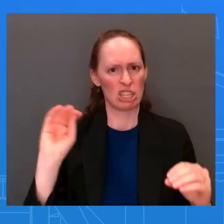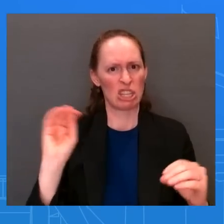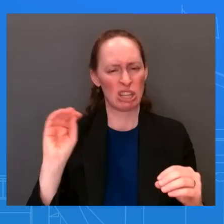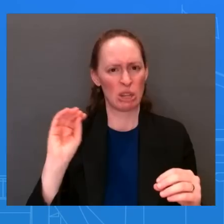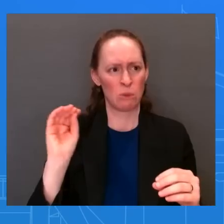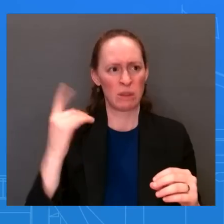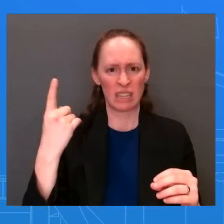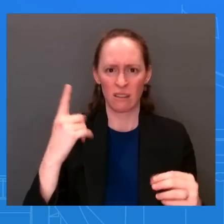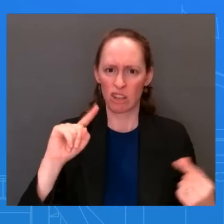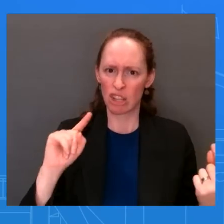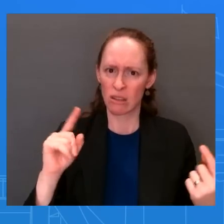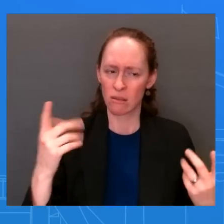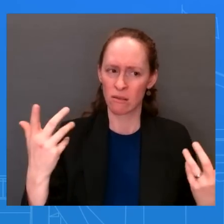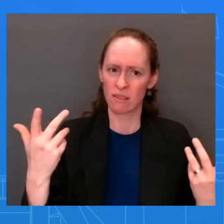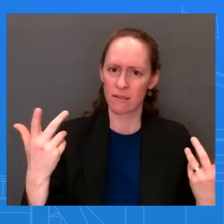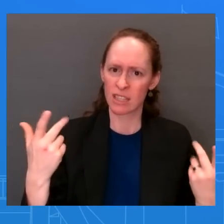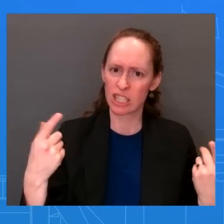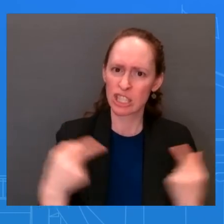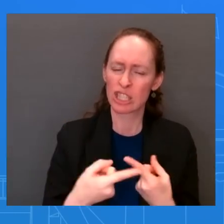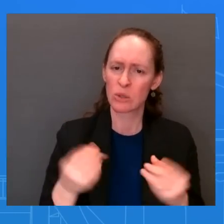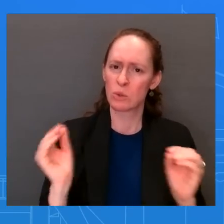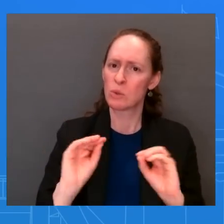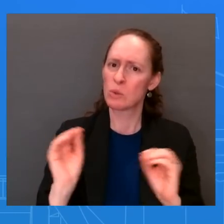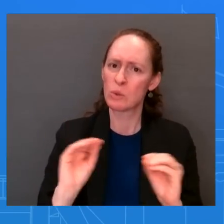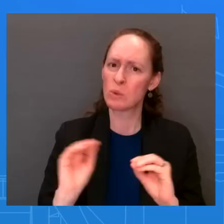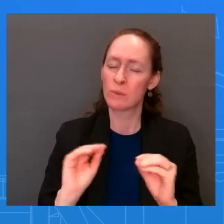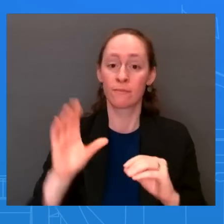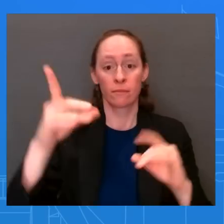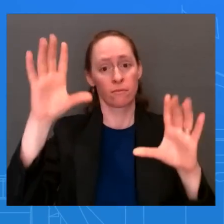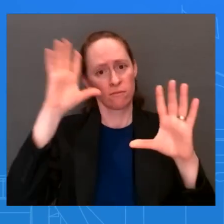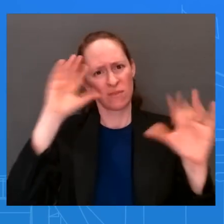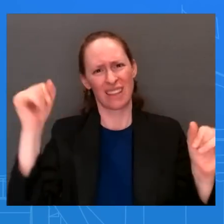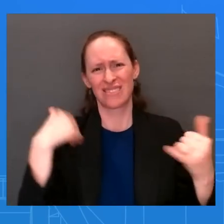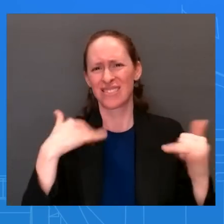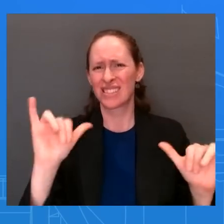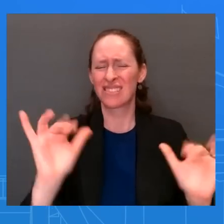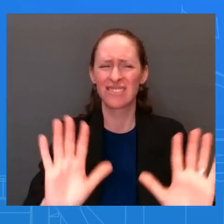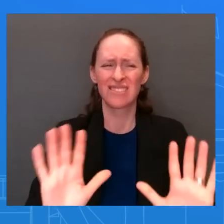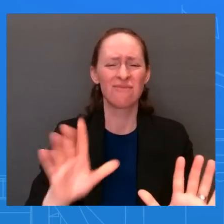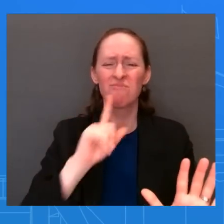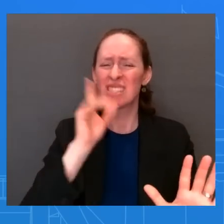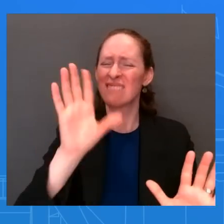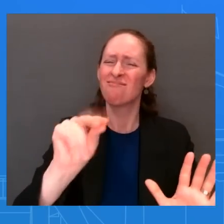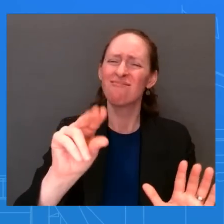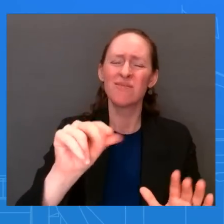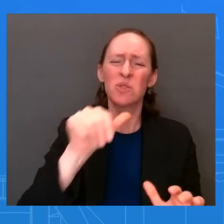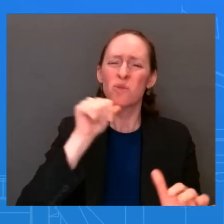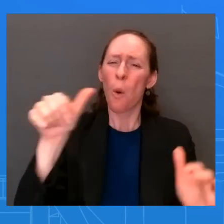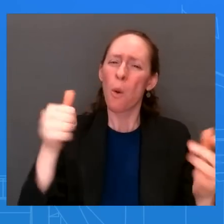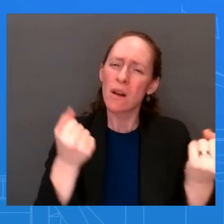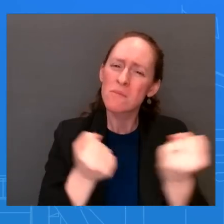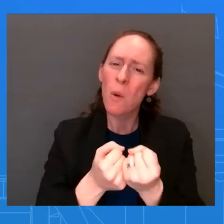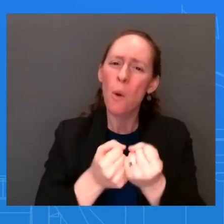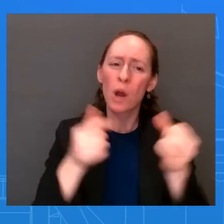as a political tool. That is a bedrock principle of our democracy. It is important for leaders in both parties to reaffirm